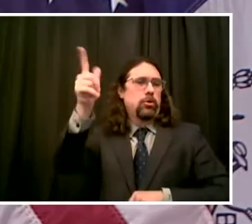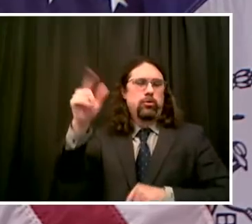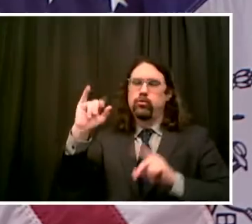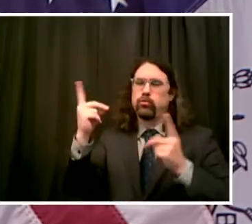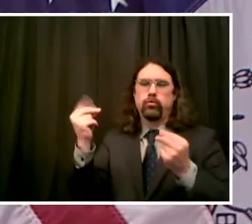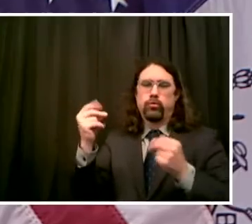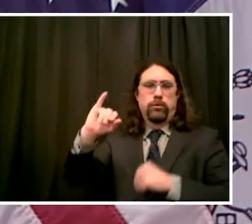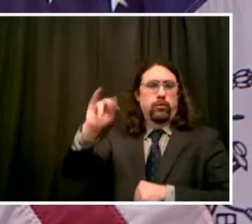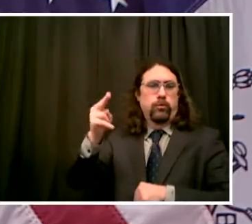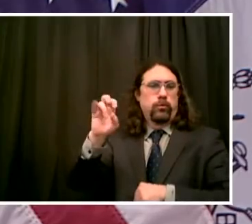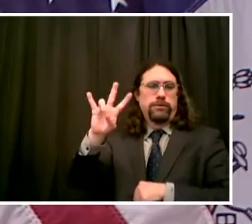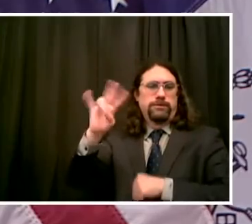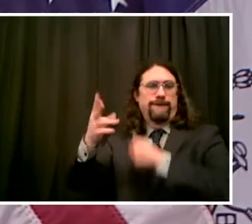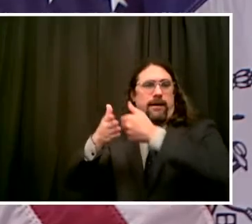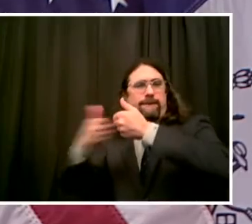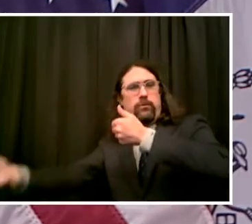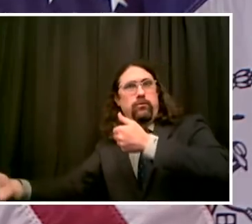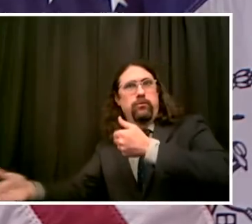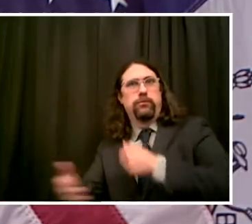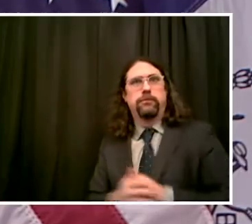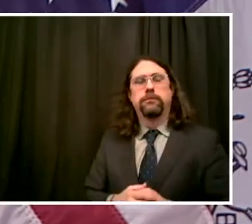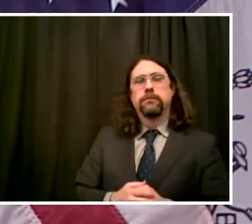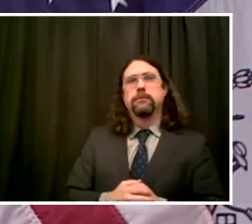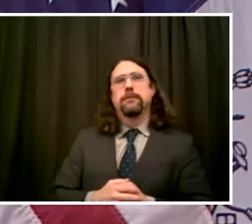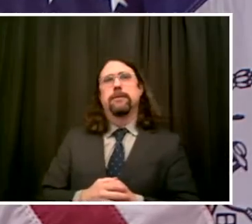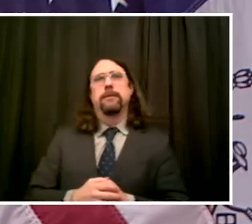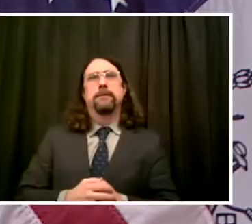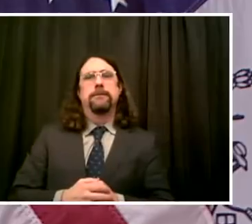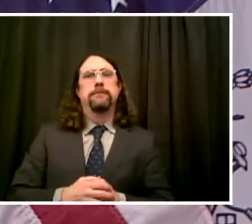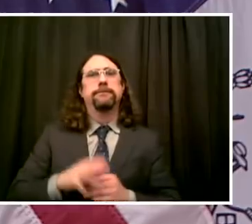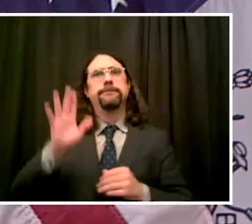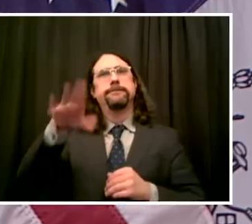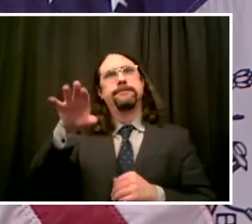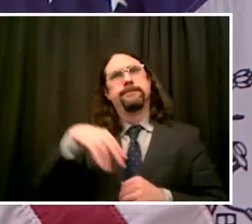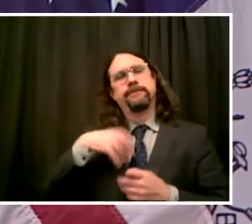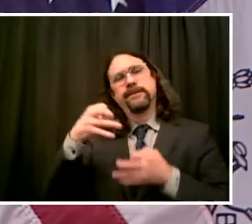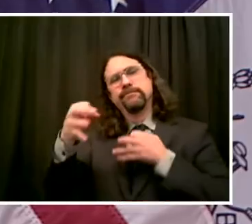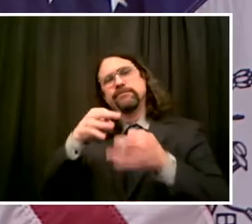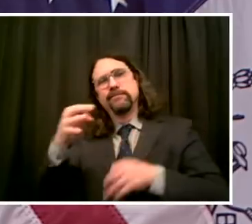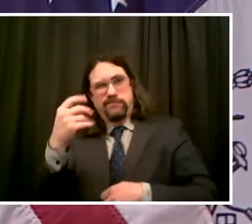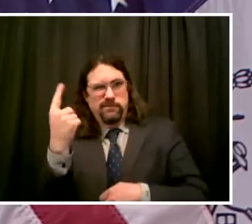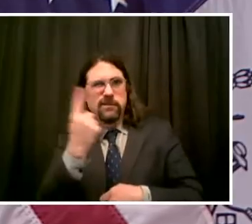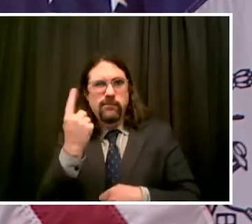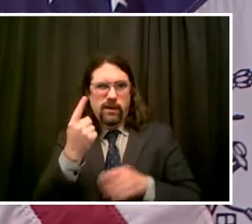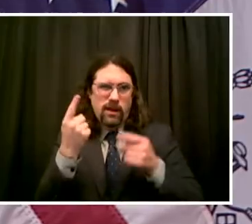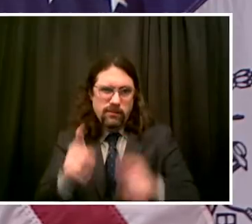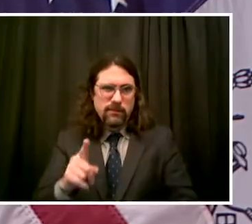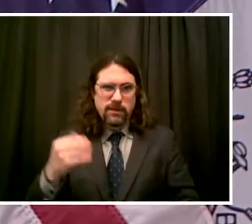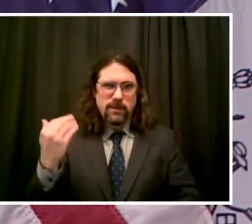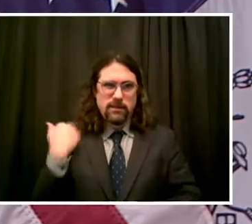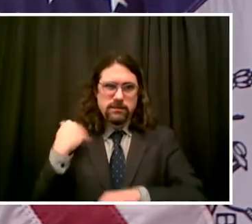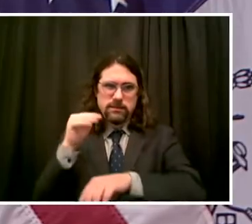I WANT TO TALK ABOUT AN INCIDENT THAT HAPPENED